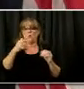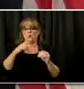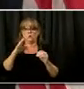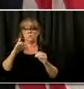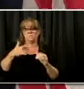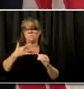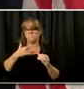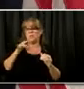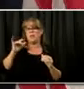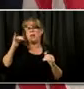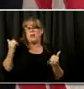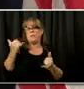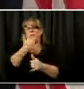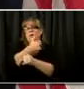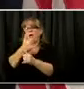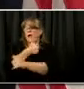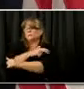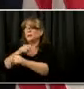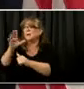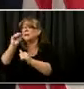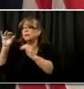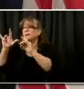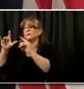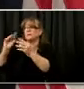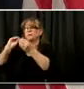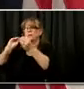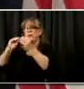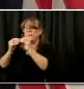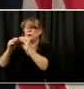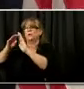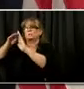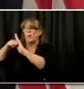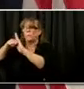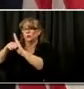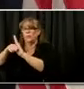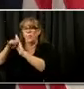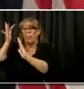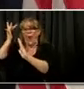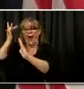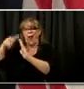those who have covet so i just want to emphasize the importance of testing in this uh the more